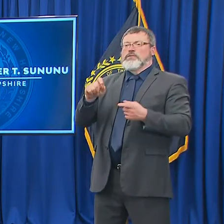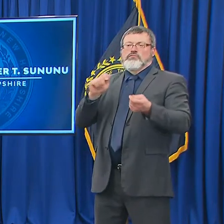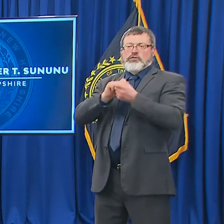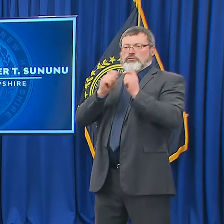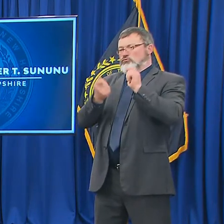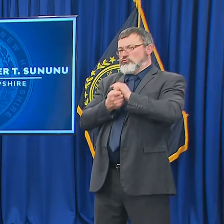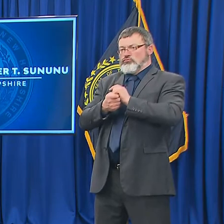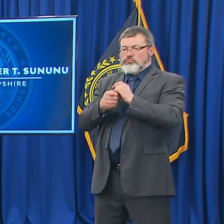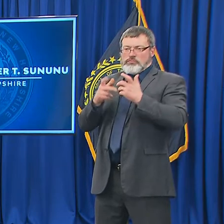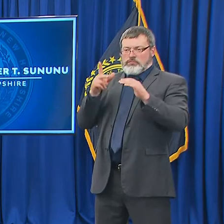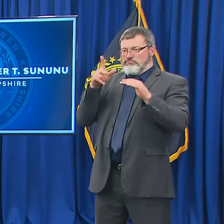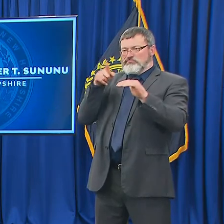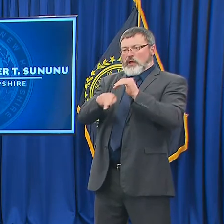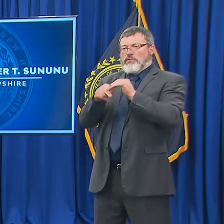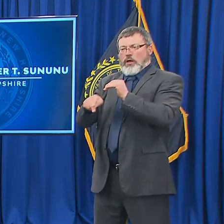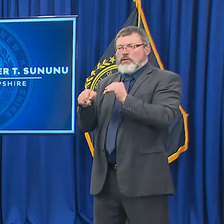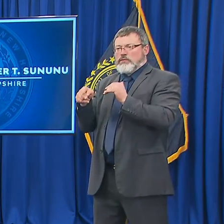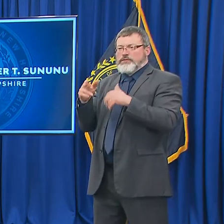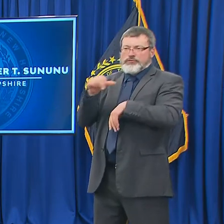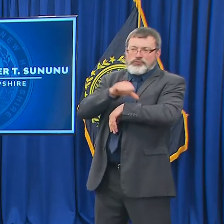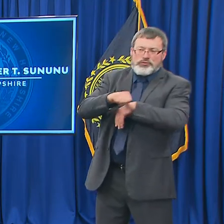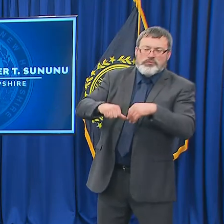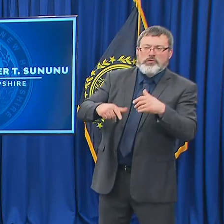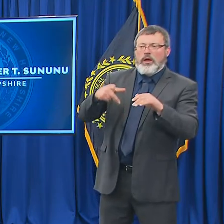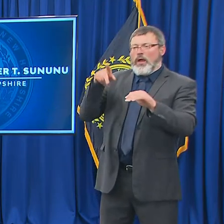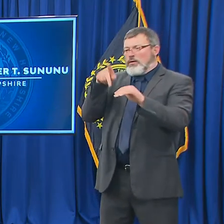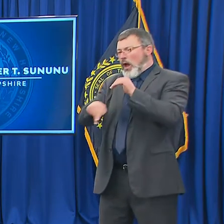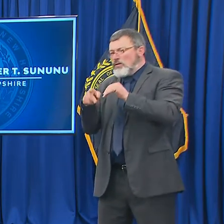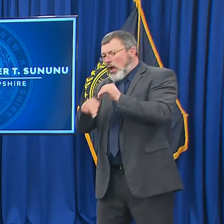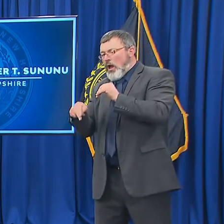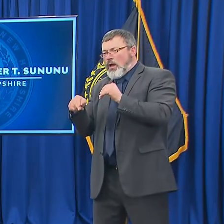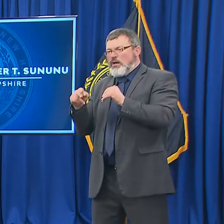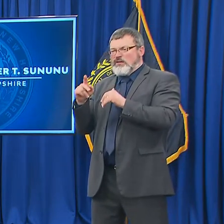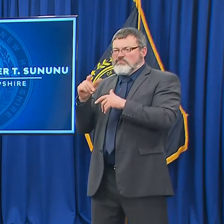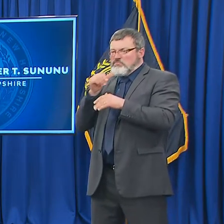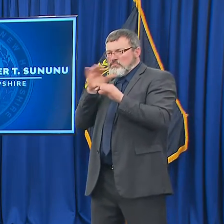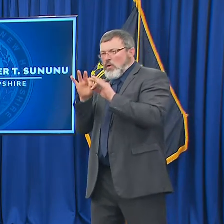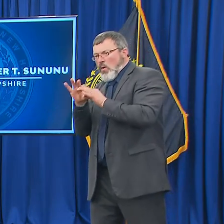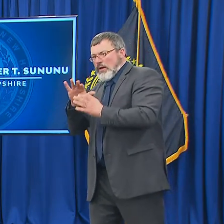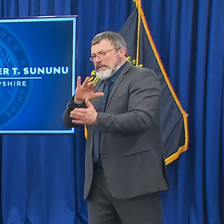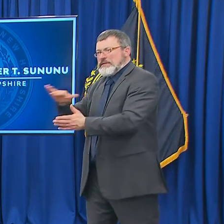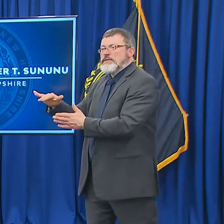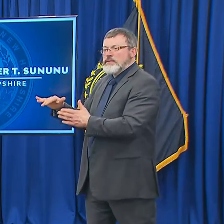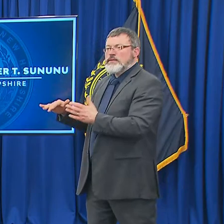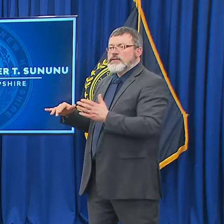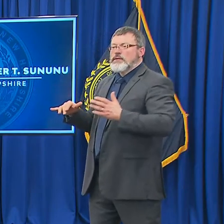sized one very large one and one medium sized one that can be stood up within 24 hours and several